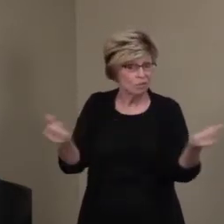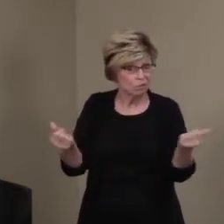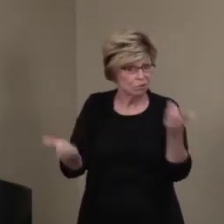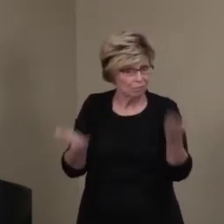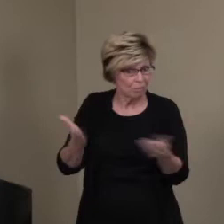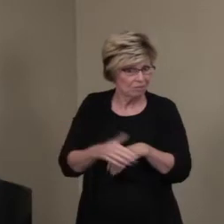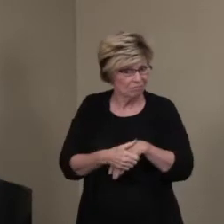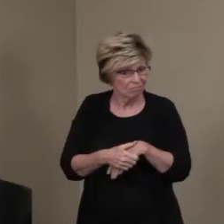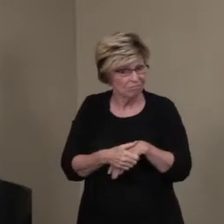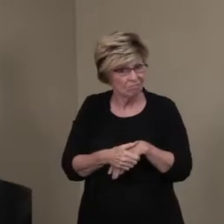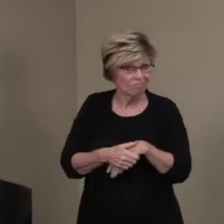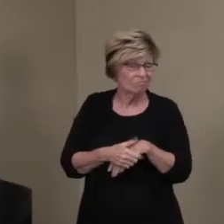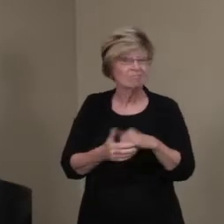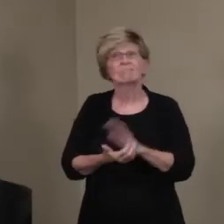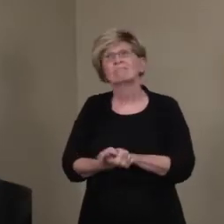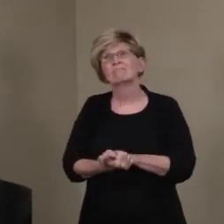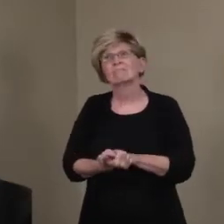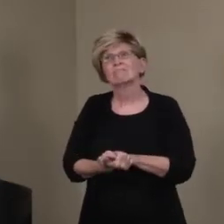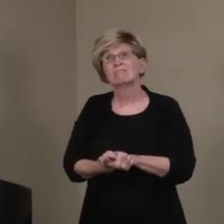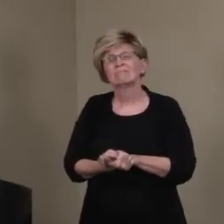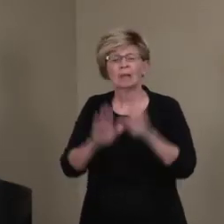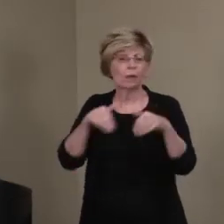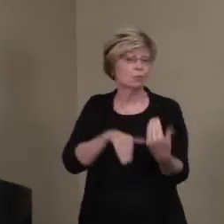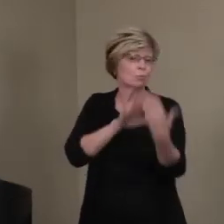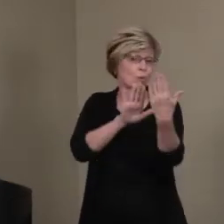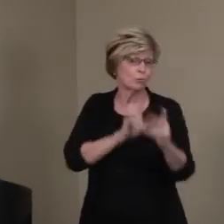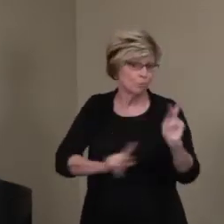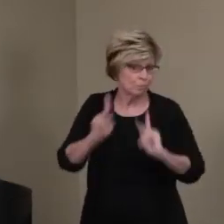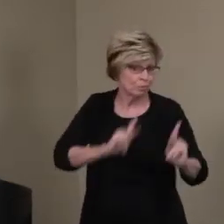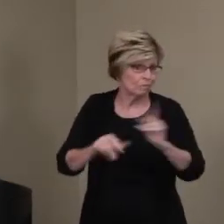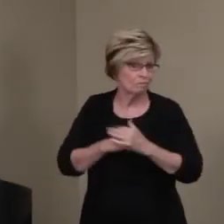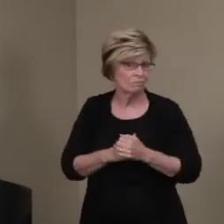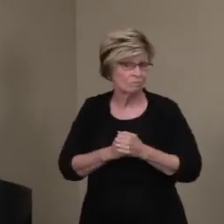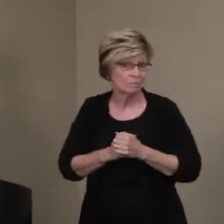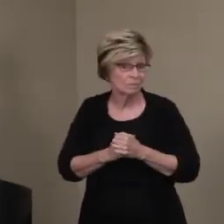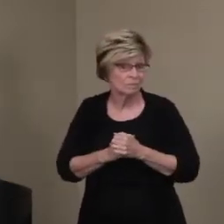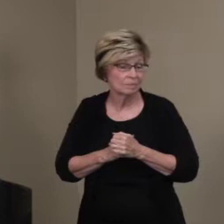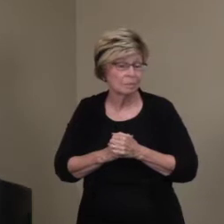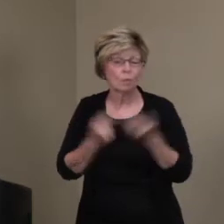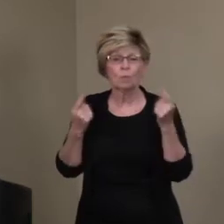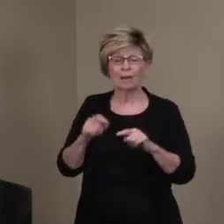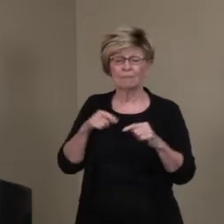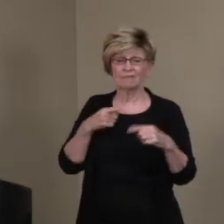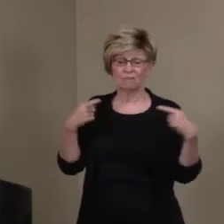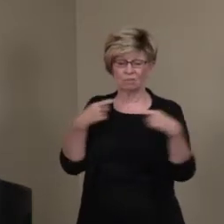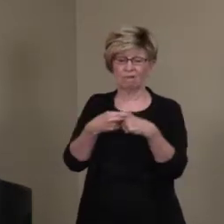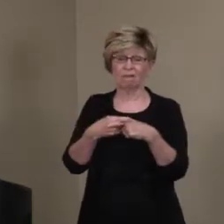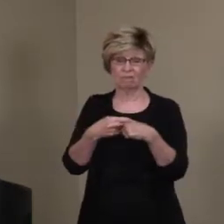what are those concept concept resolutions how to approach people what